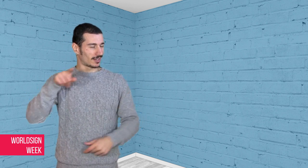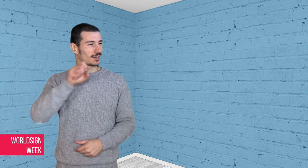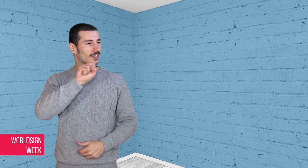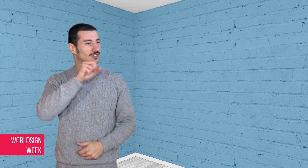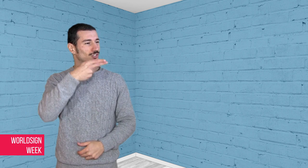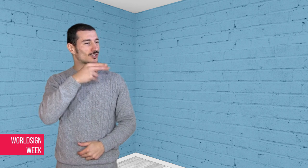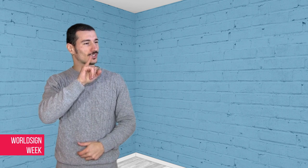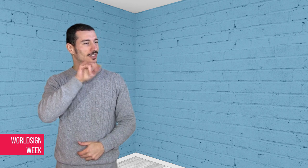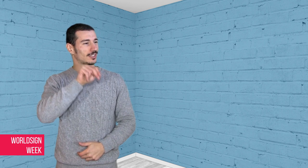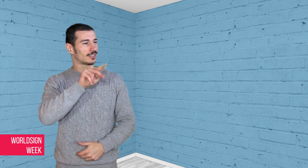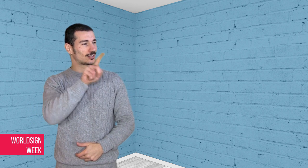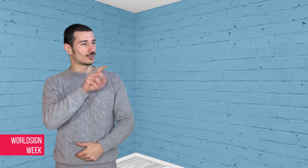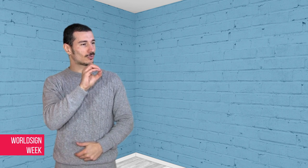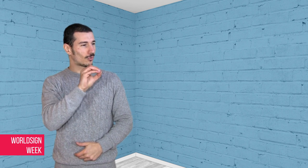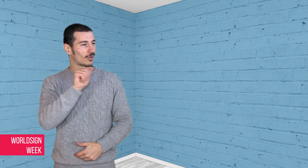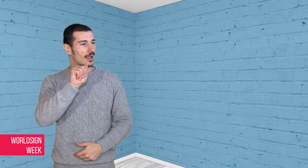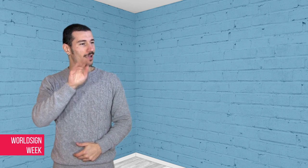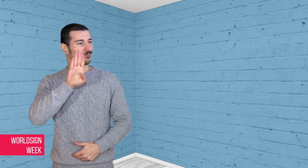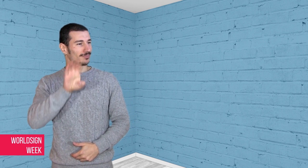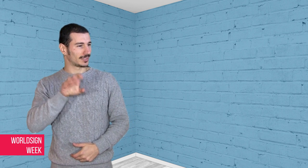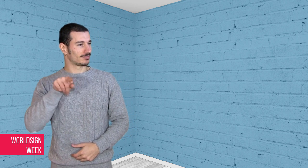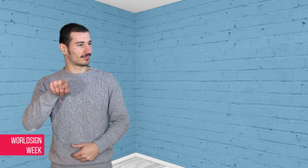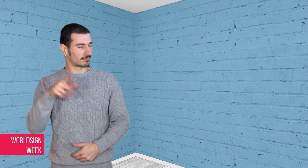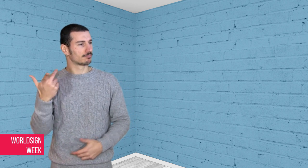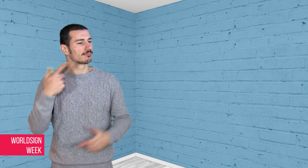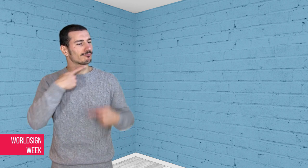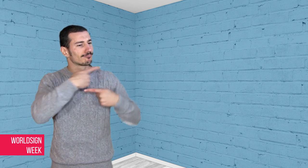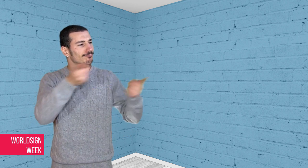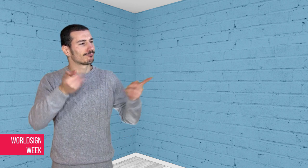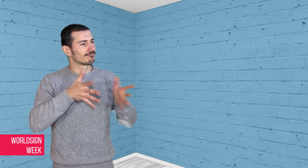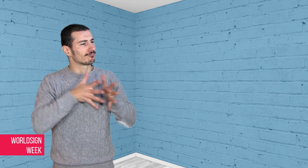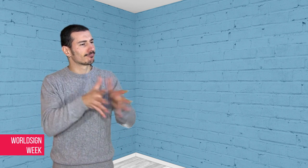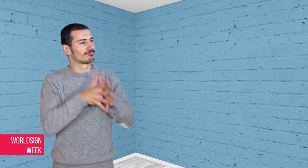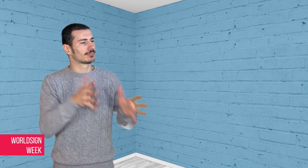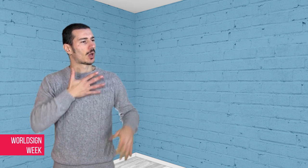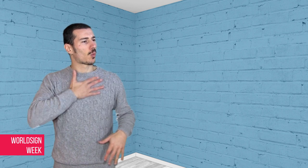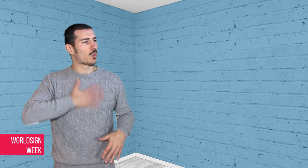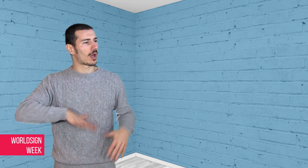Japanese Prime Minister Shinzo Abe said he would